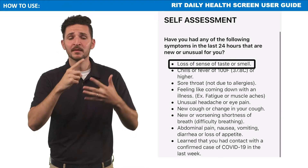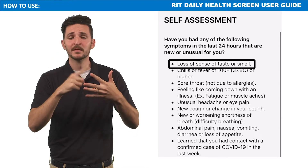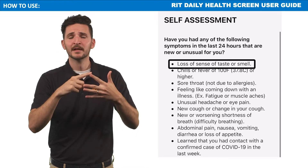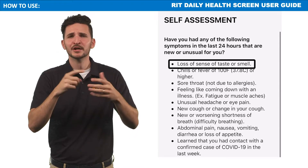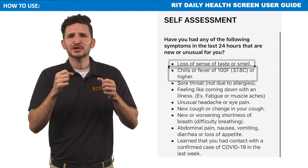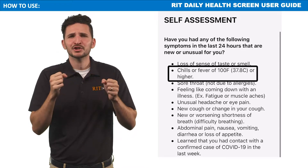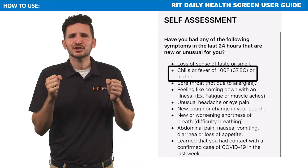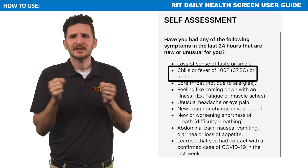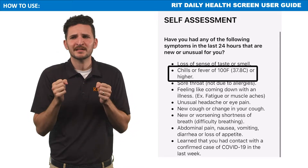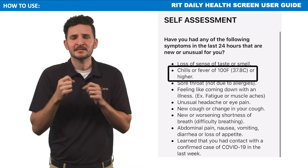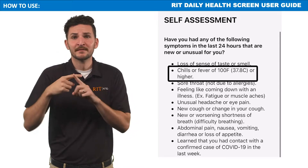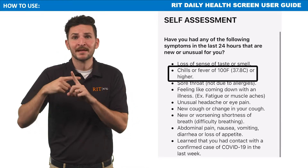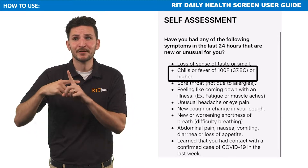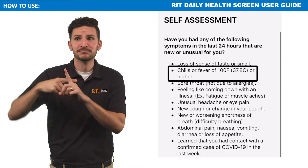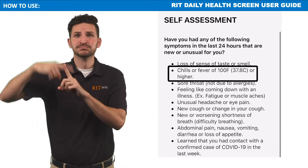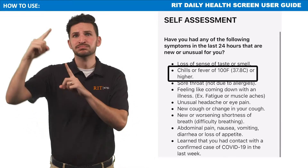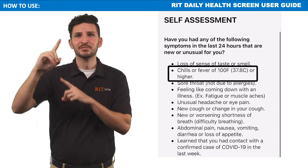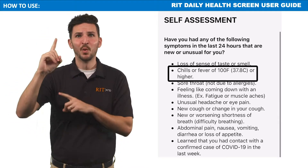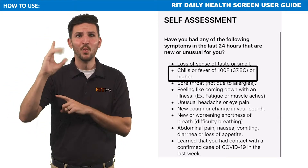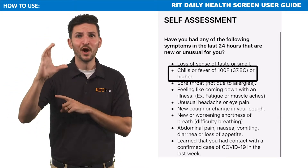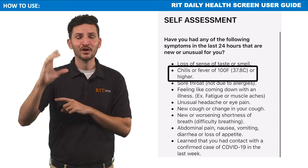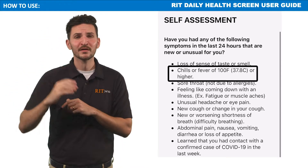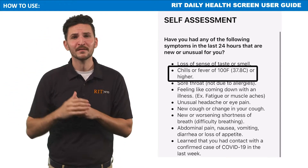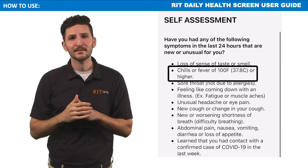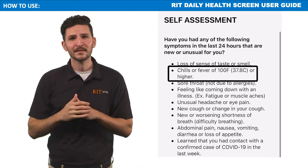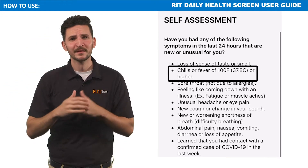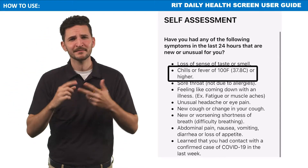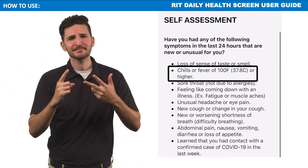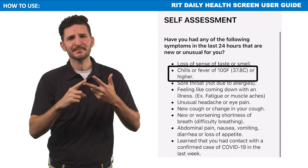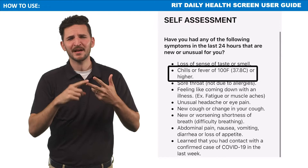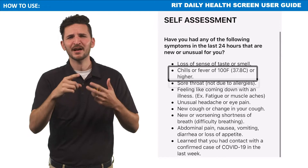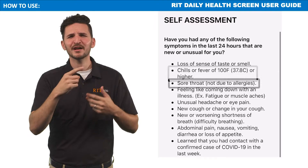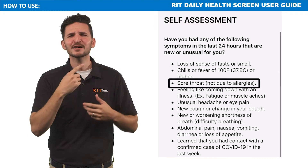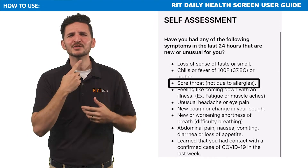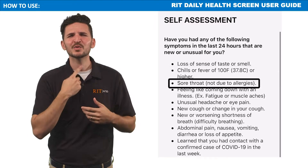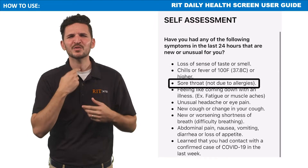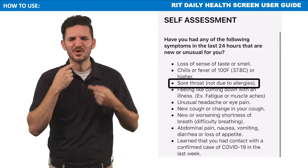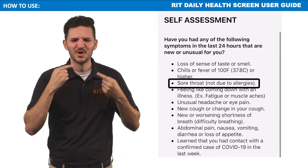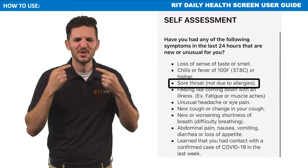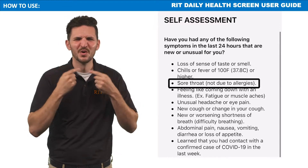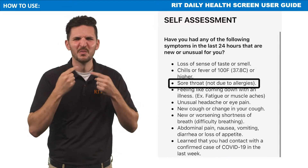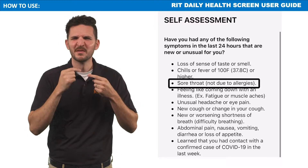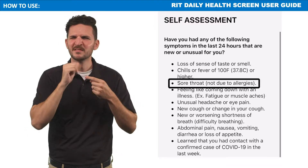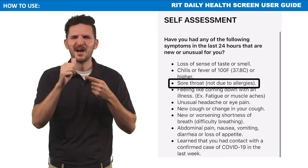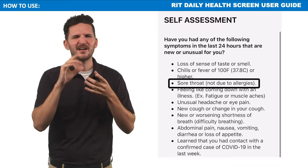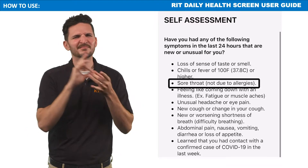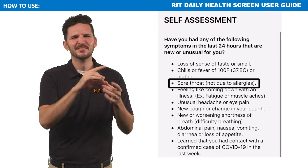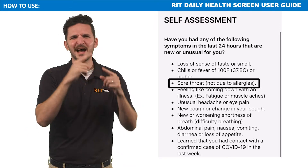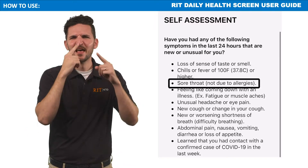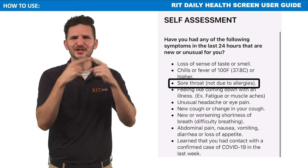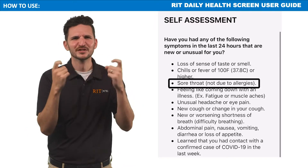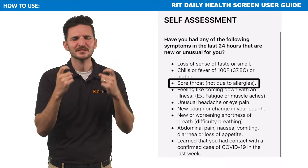● Chills and/or fever above 100 ● Sore throat not related to allergies